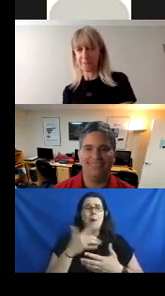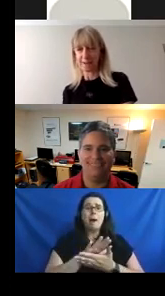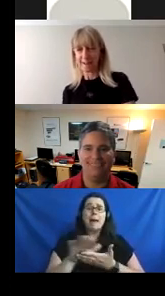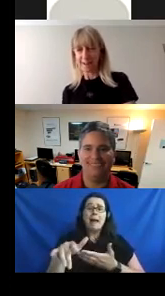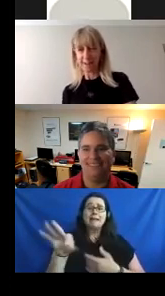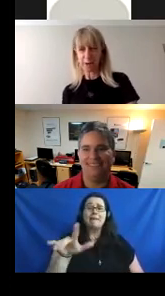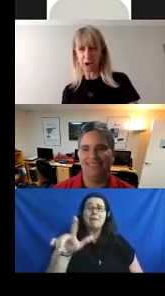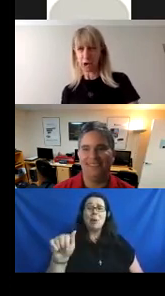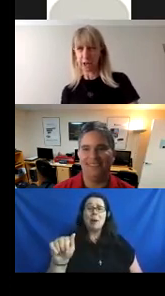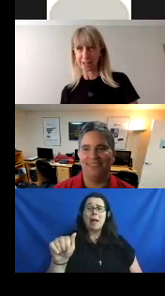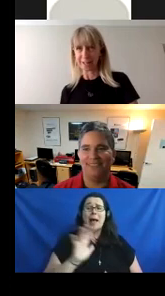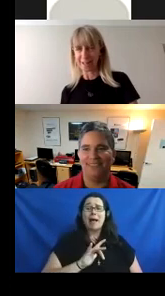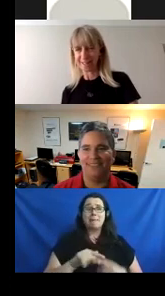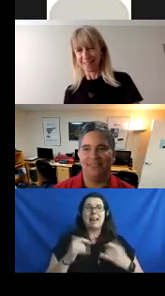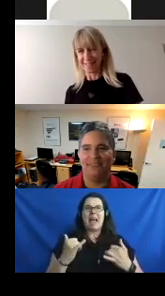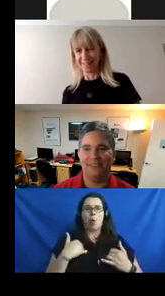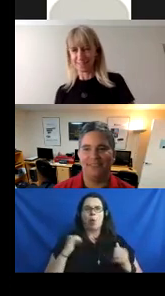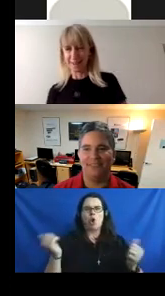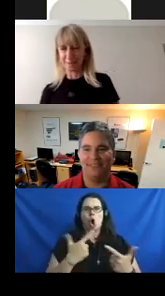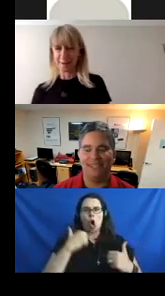ARE IN FLORIDA, BUT I THINK TODAY WE ARE ALL COOKING.